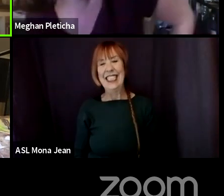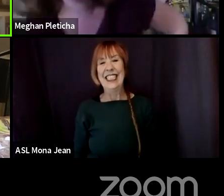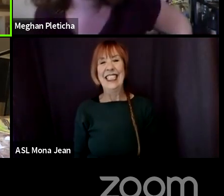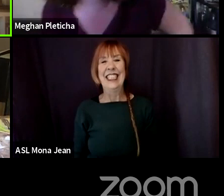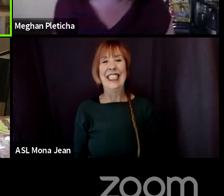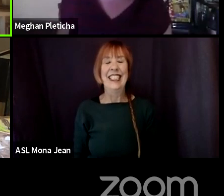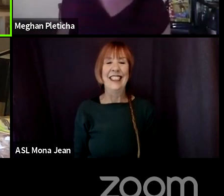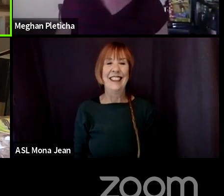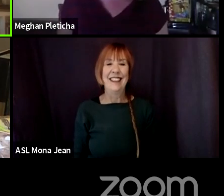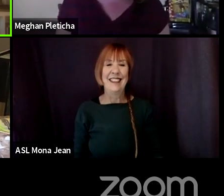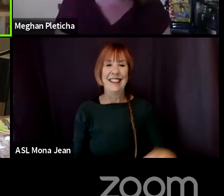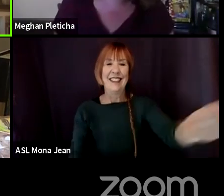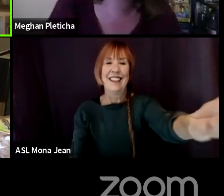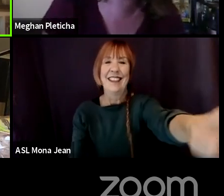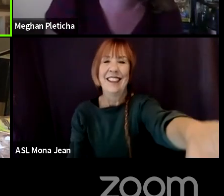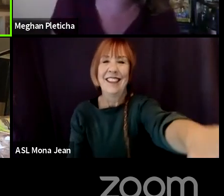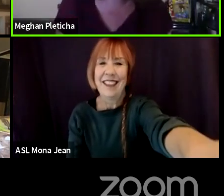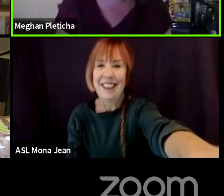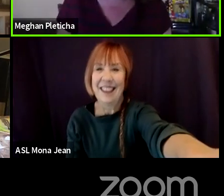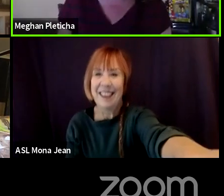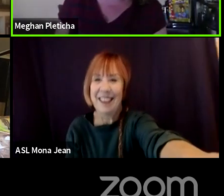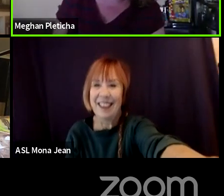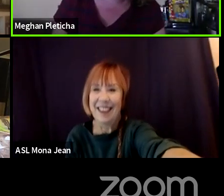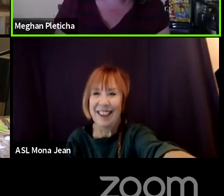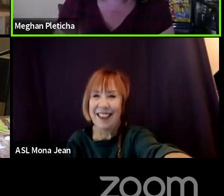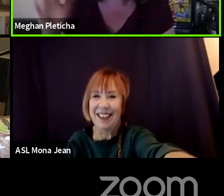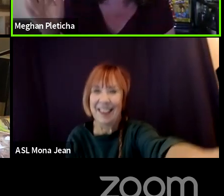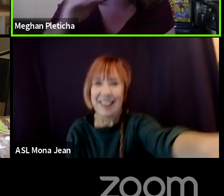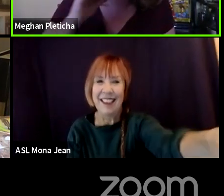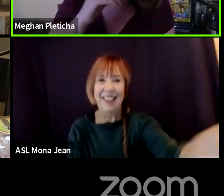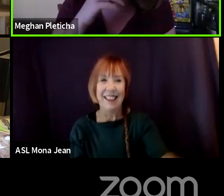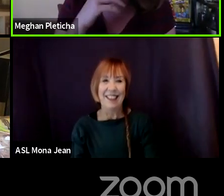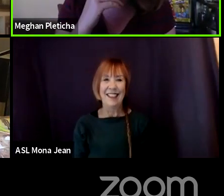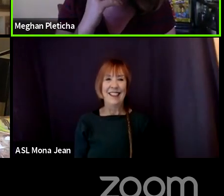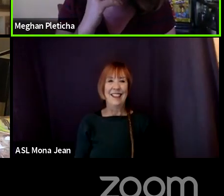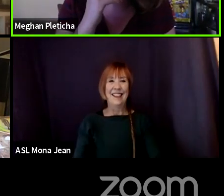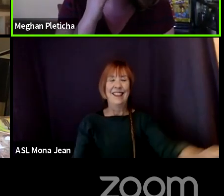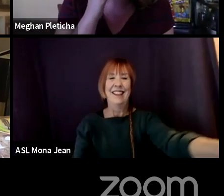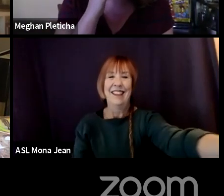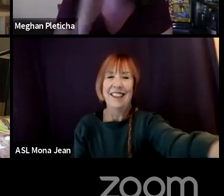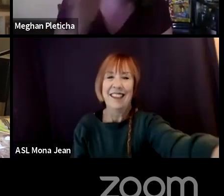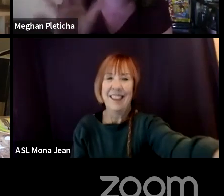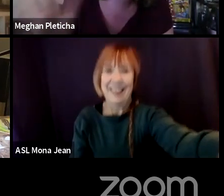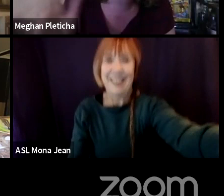I guess, fudged margin. Your not talking about fudging margins, are you? No, no margin.